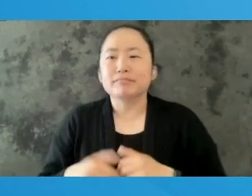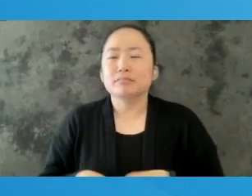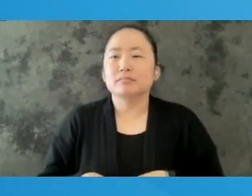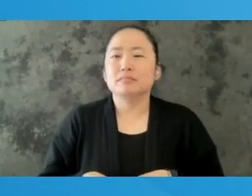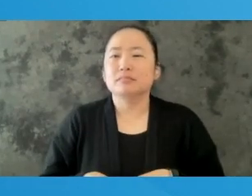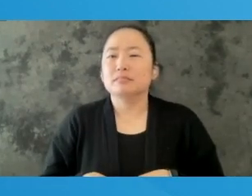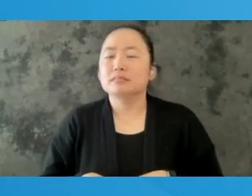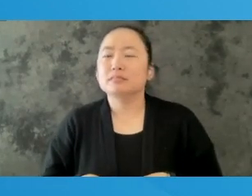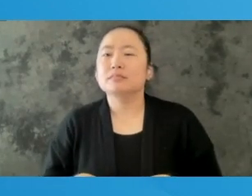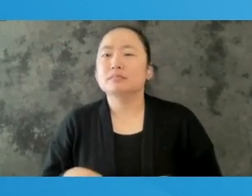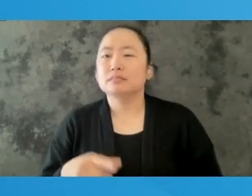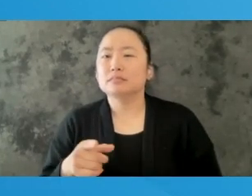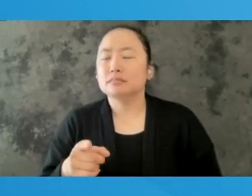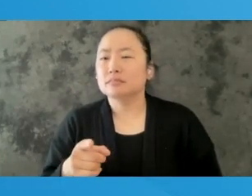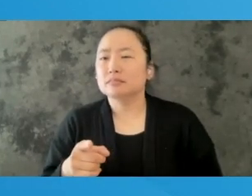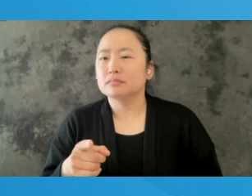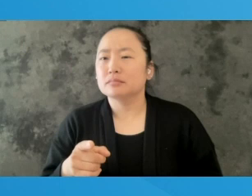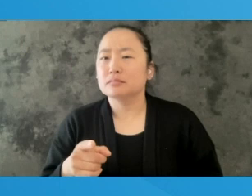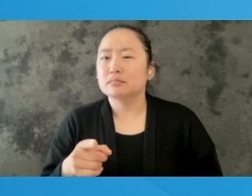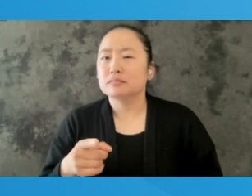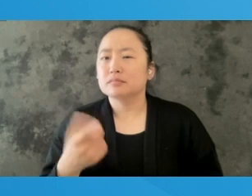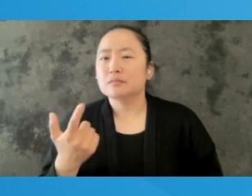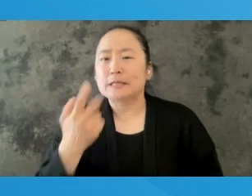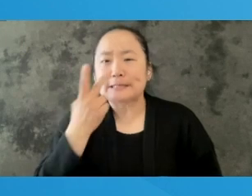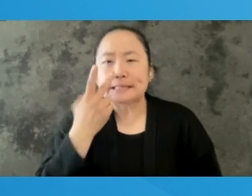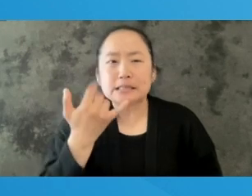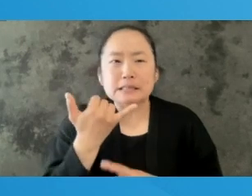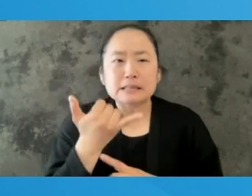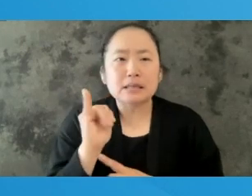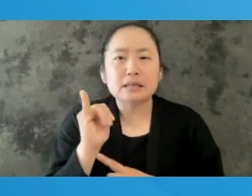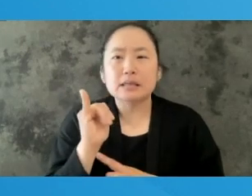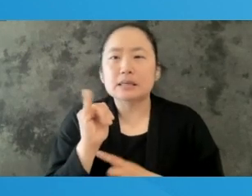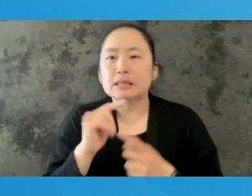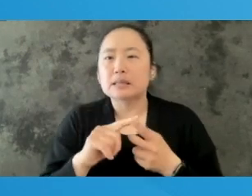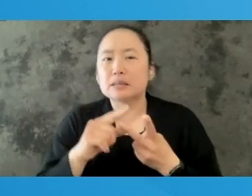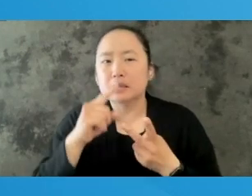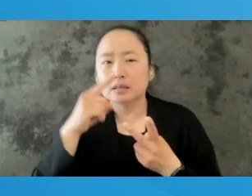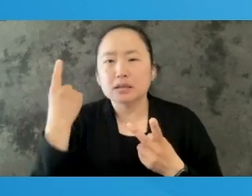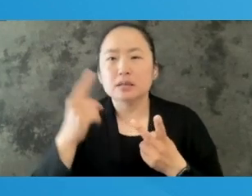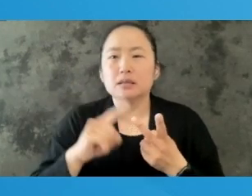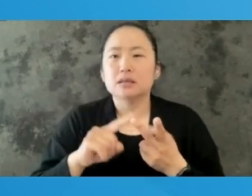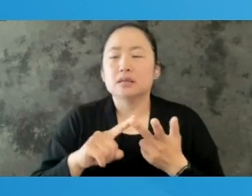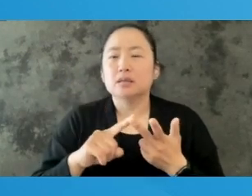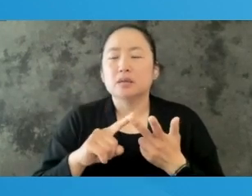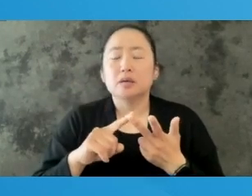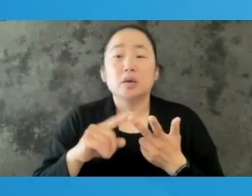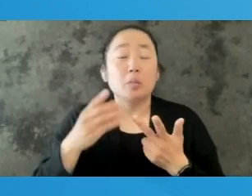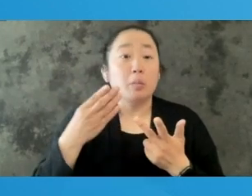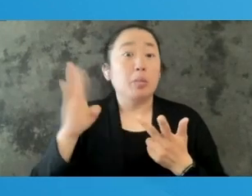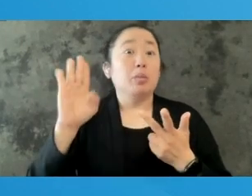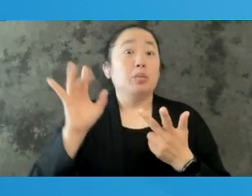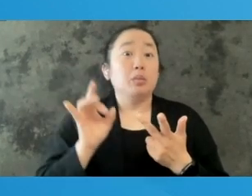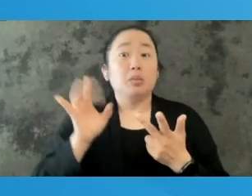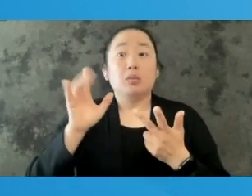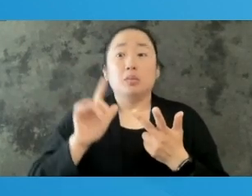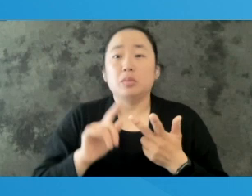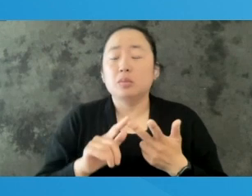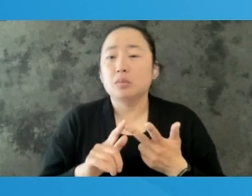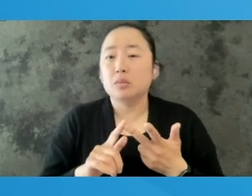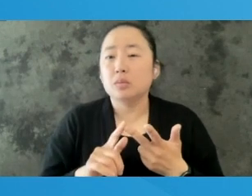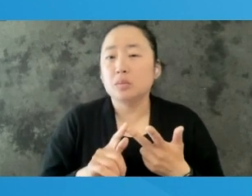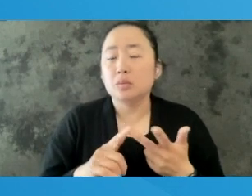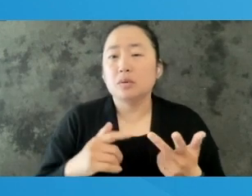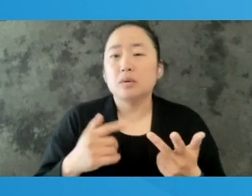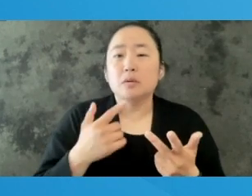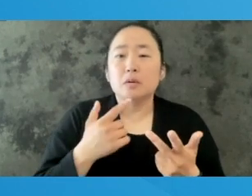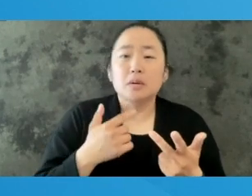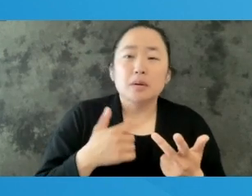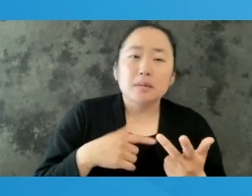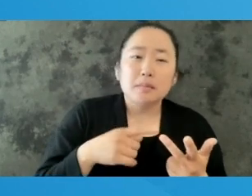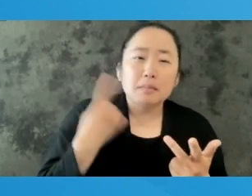There's yellow, black, bright blue, red, white, and they're all sort of mixed together.